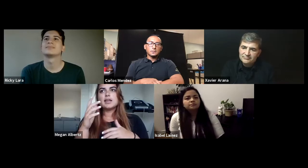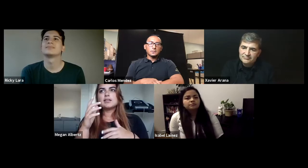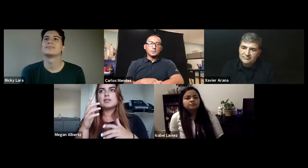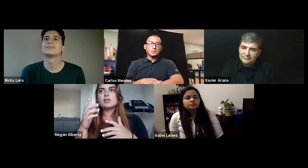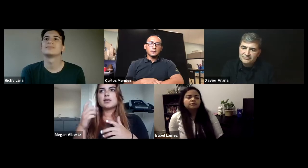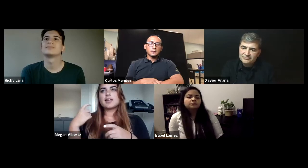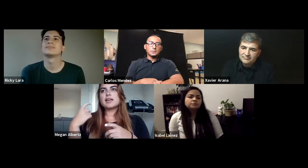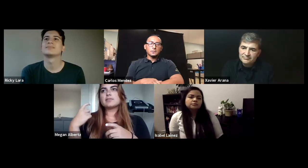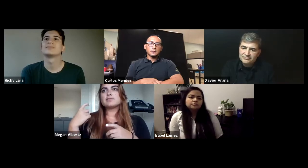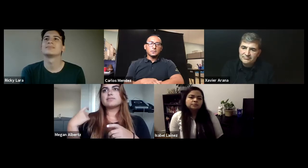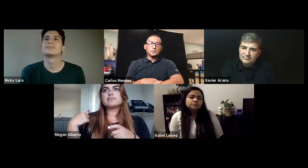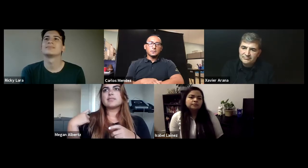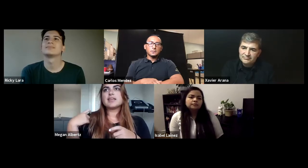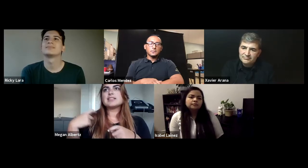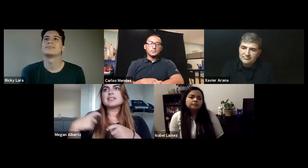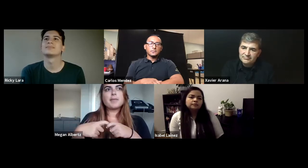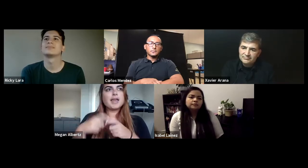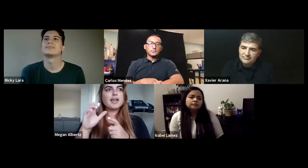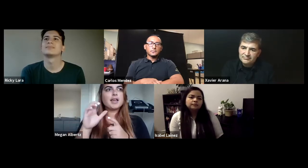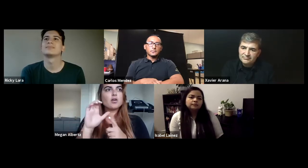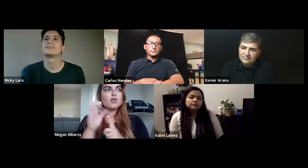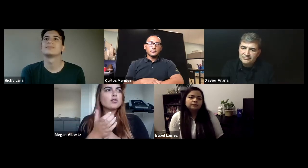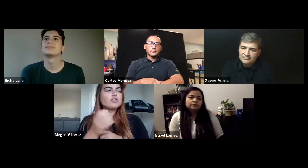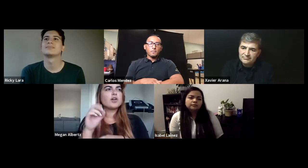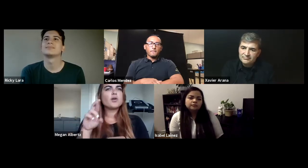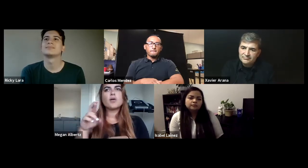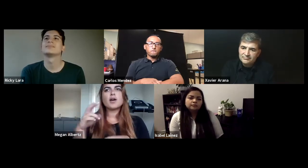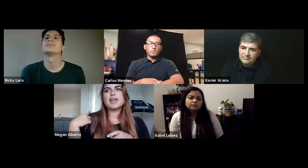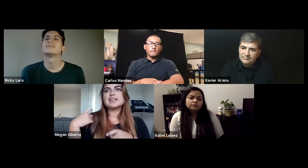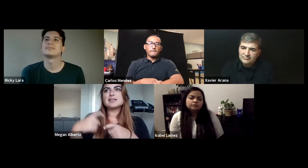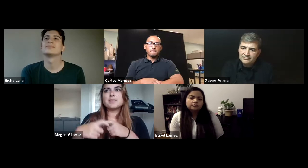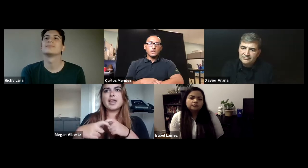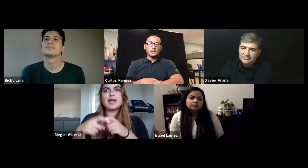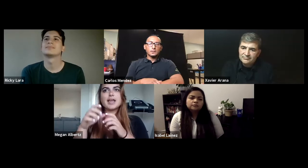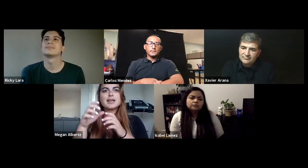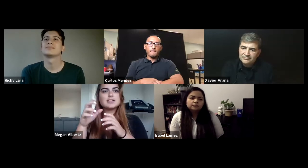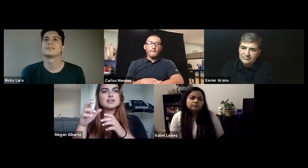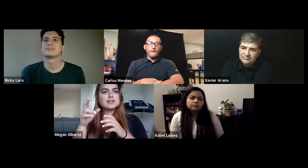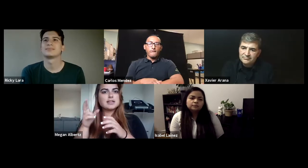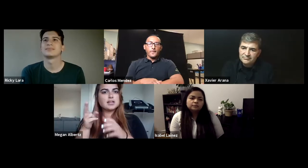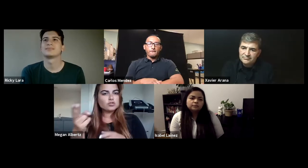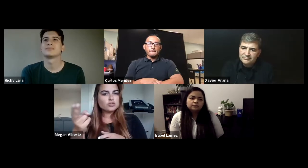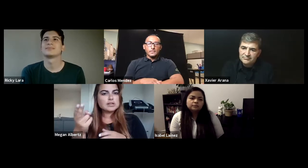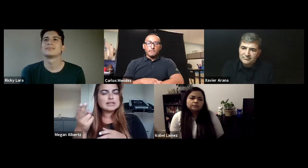that was offered at the time would be some sort of a... I don't know, Hispanic culture